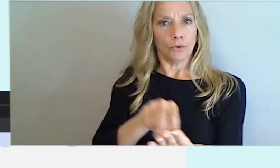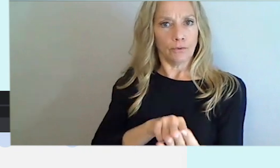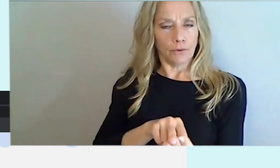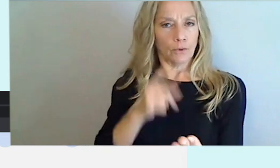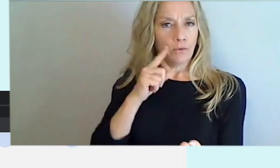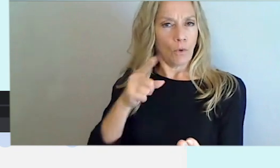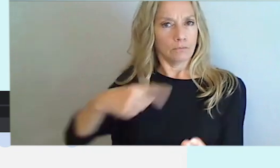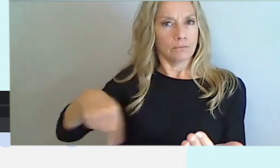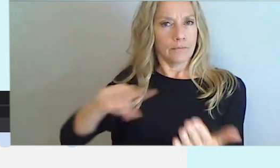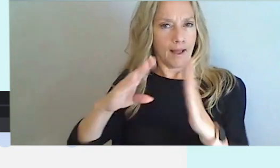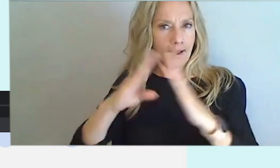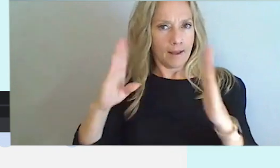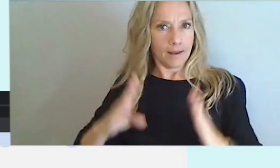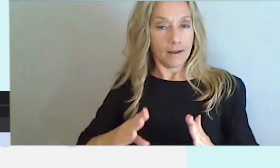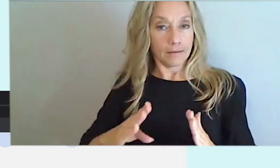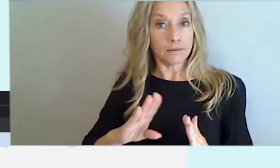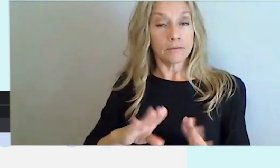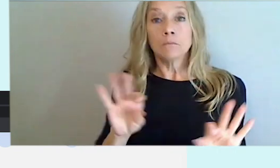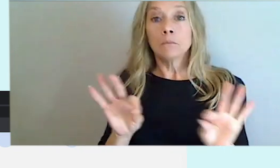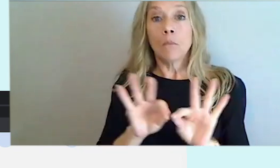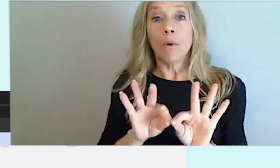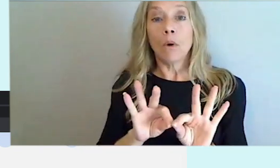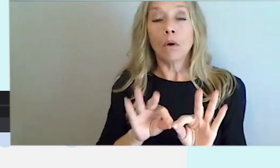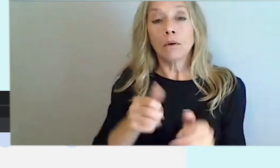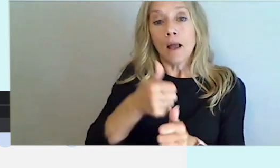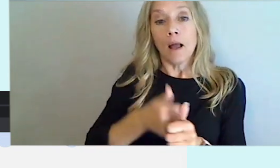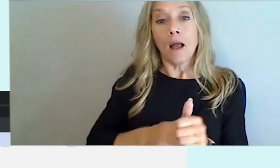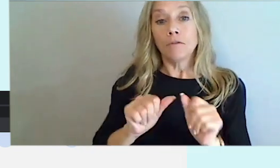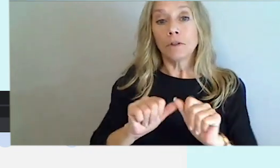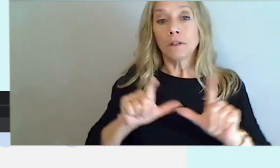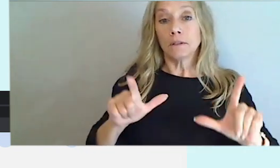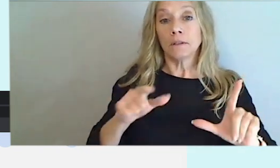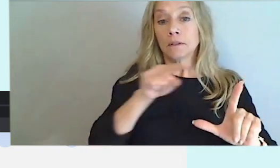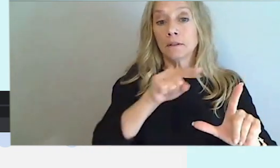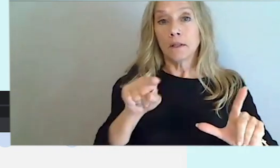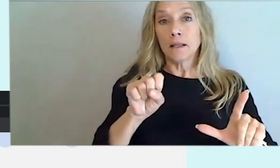Remember, every record on the summary page must be reviewed before moving forward.